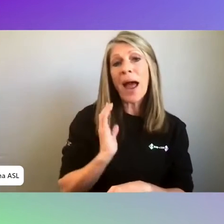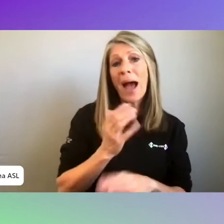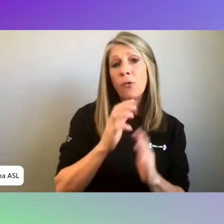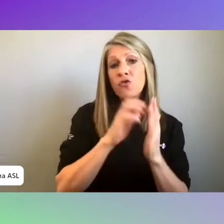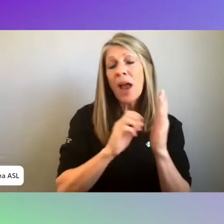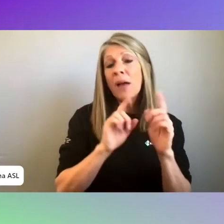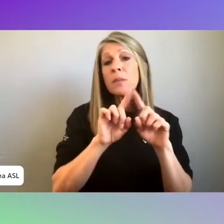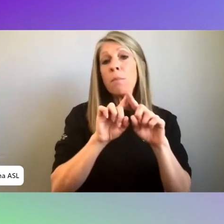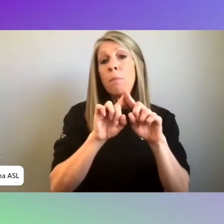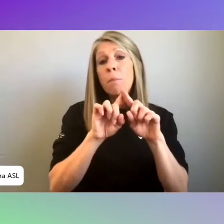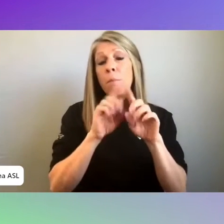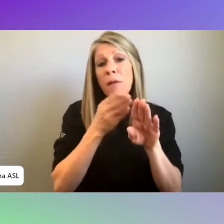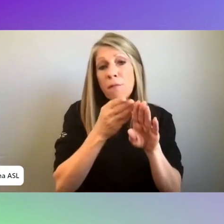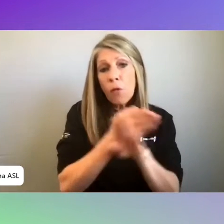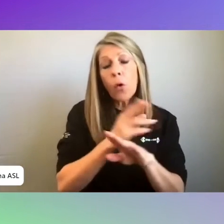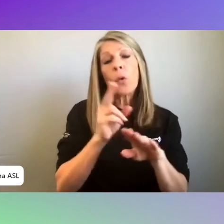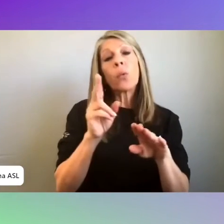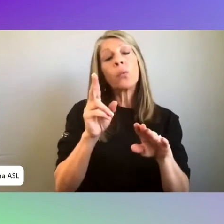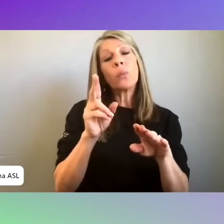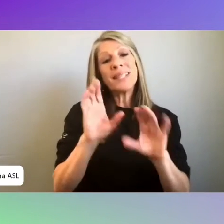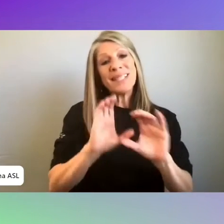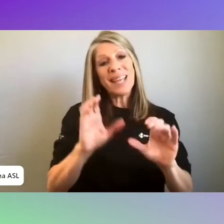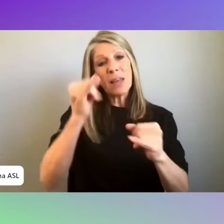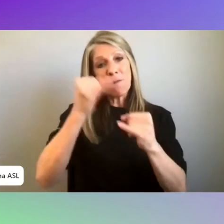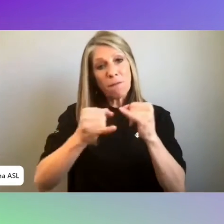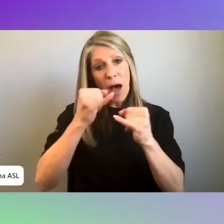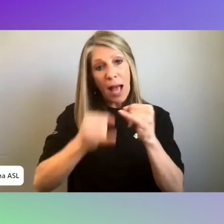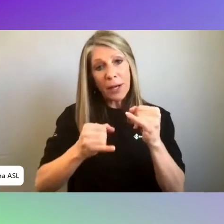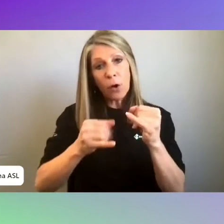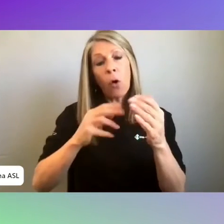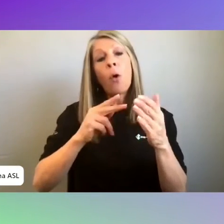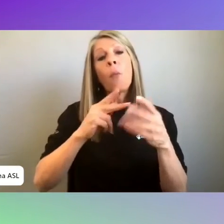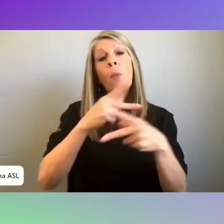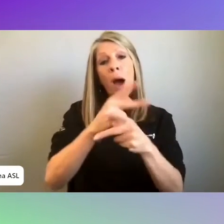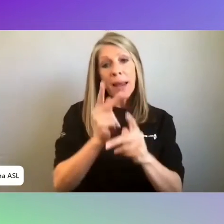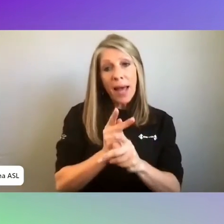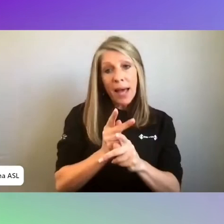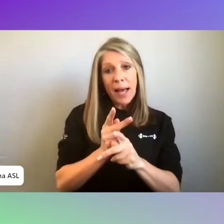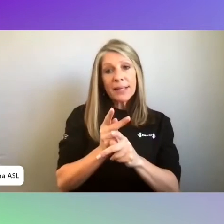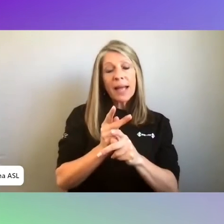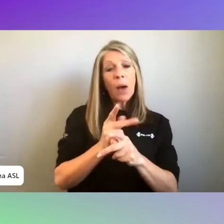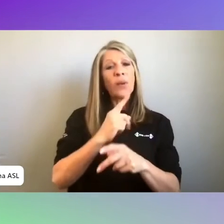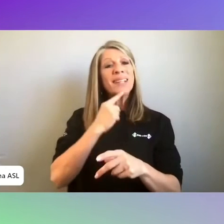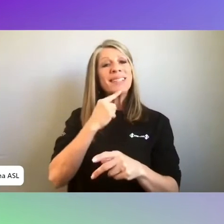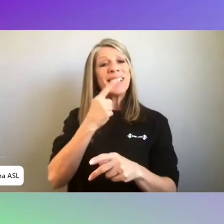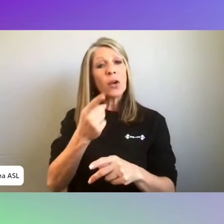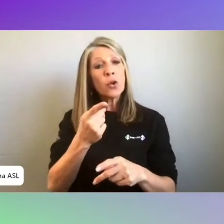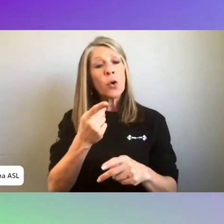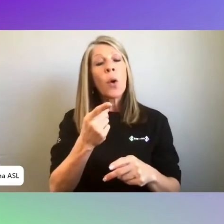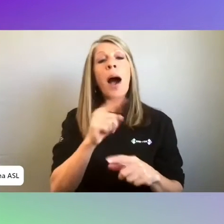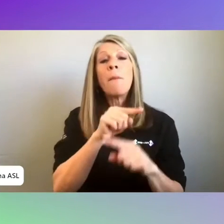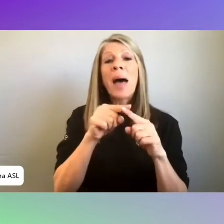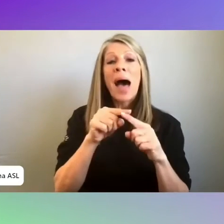with sensational blackboards. So we use swell more form for our polished drafts before we went to a final product.